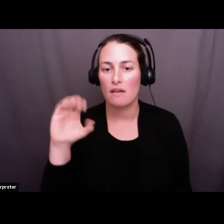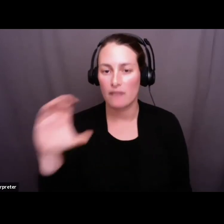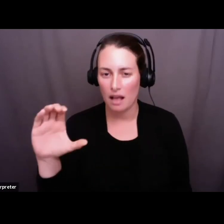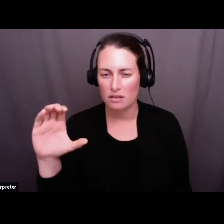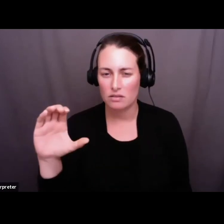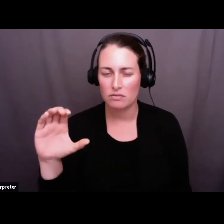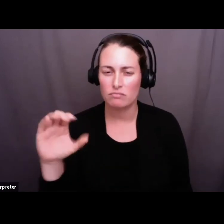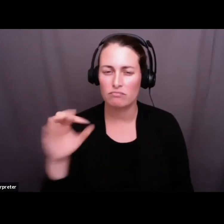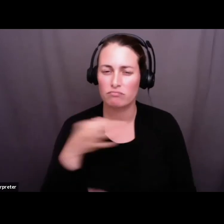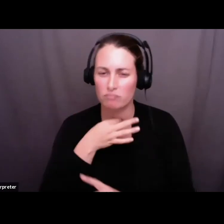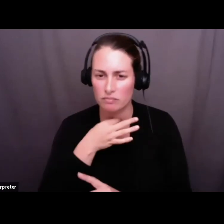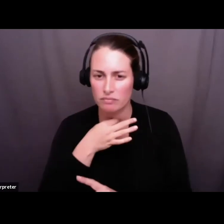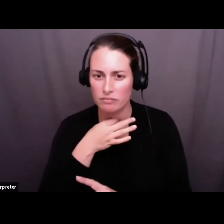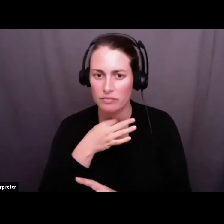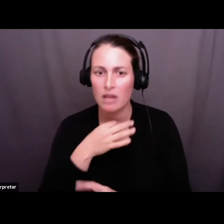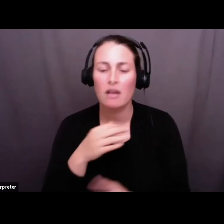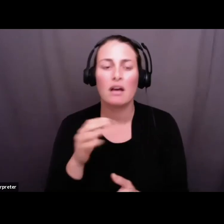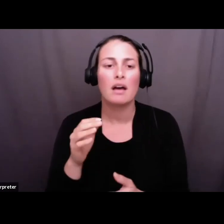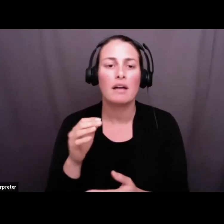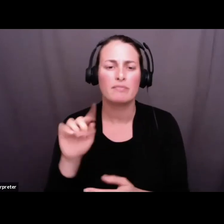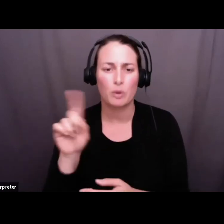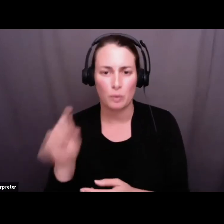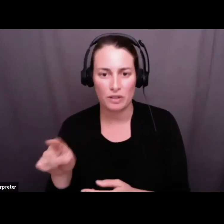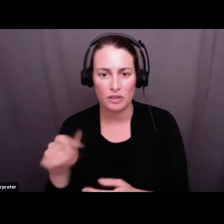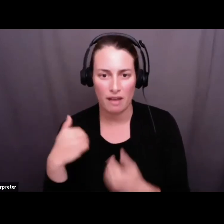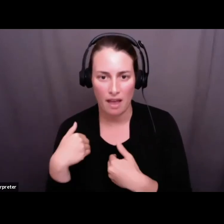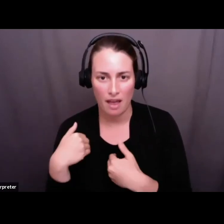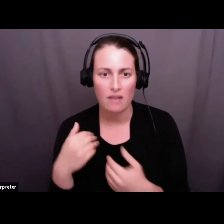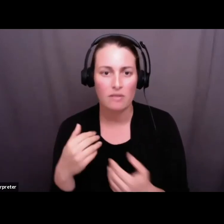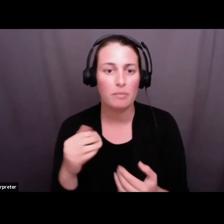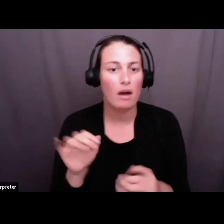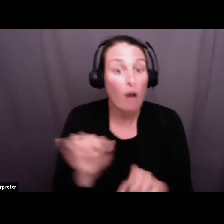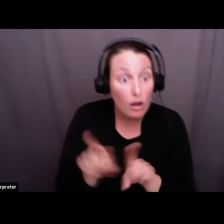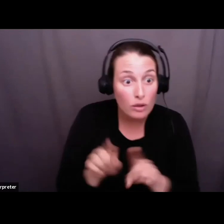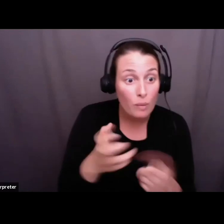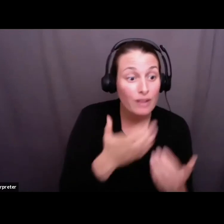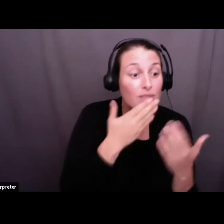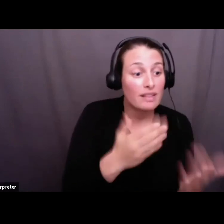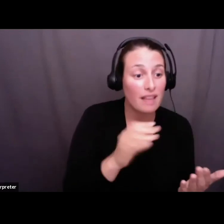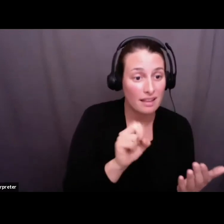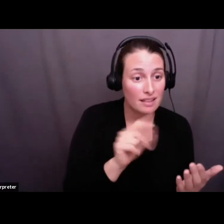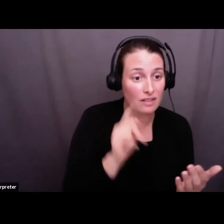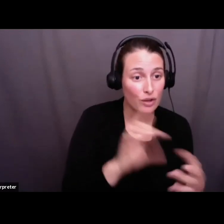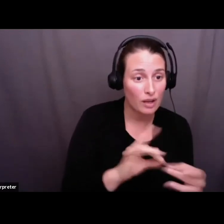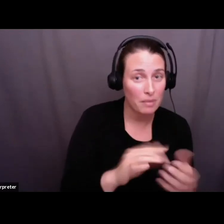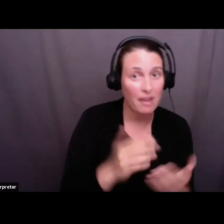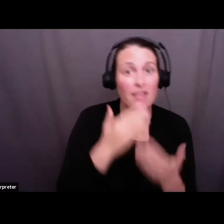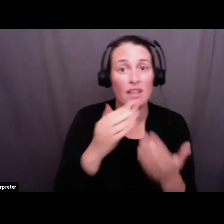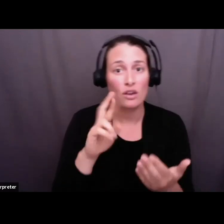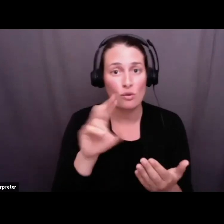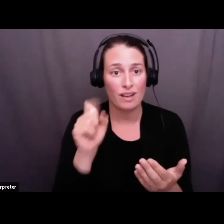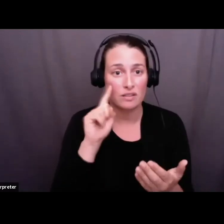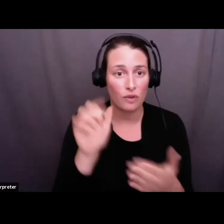for your leadership there, and Santa, thank you for your input. You had mentioned that